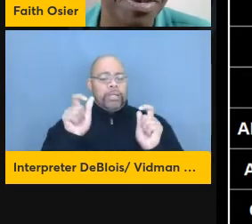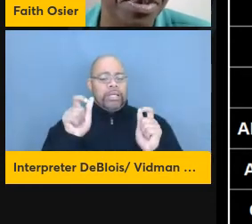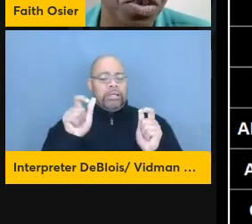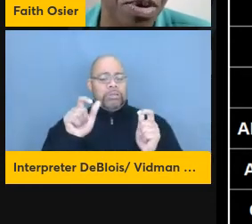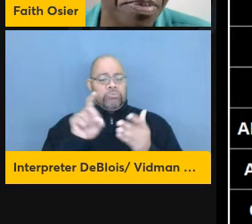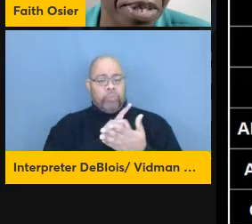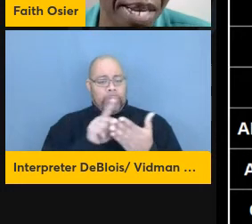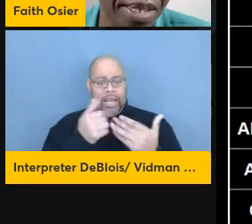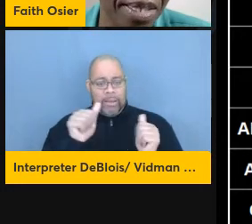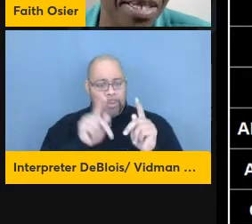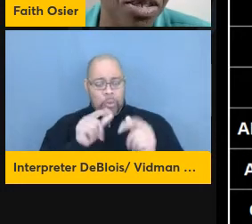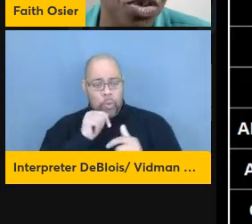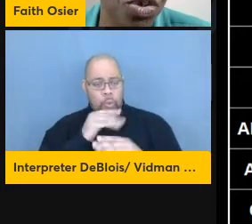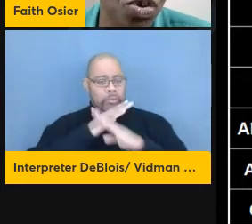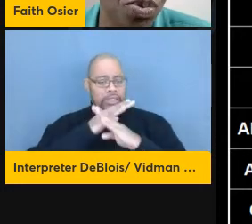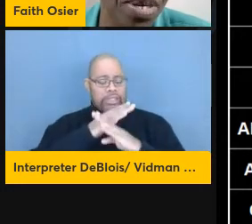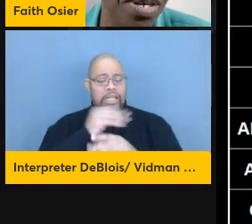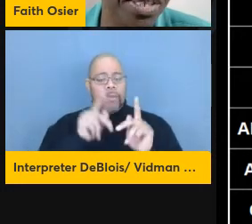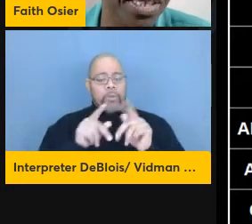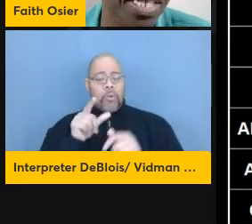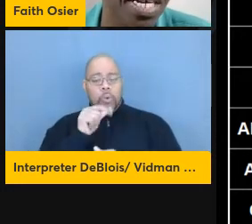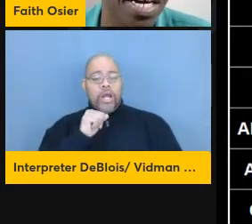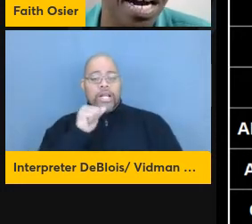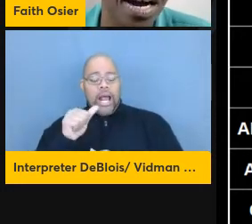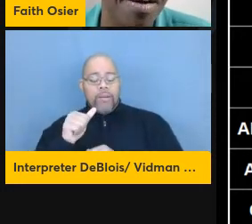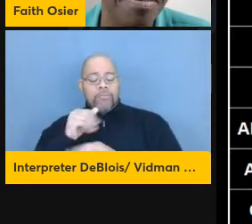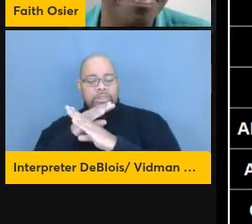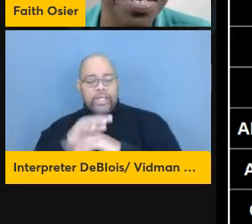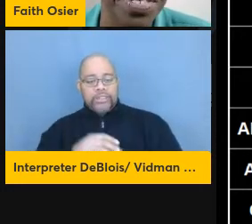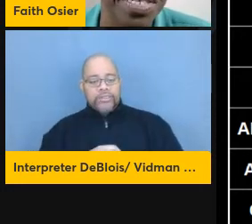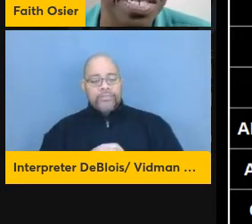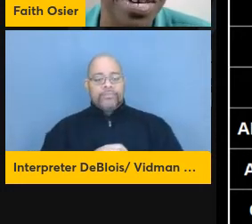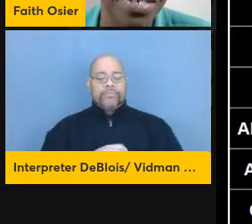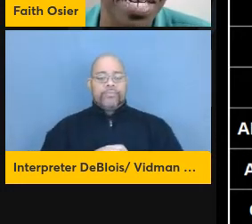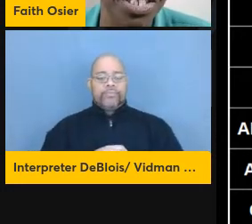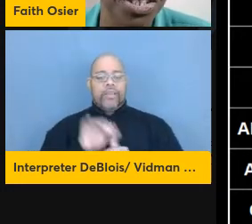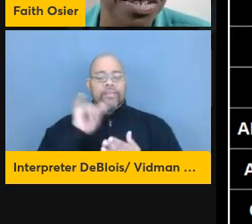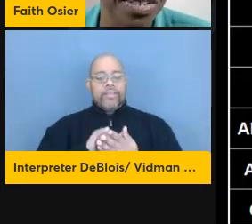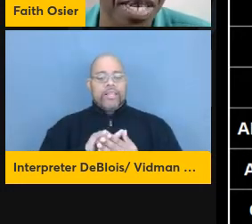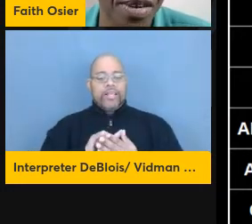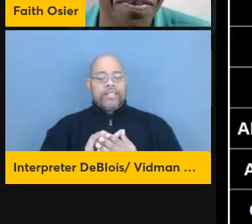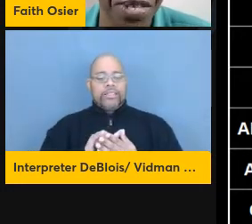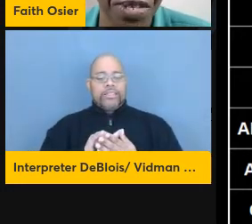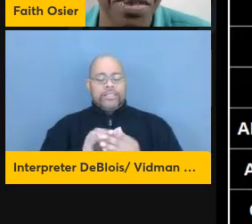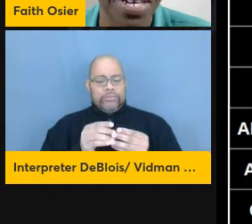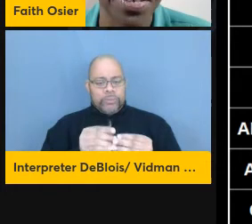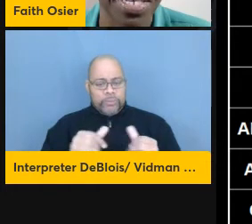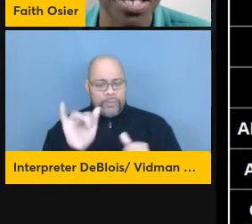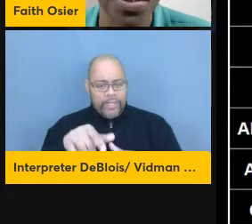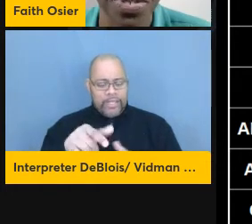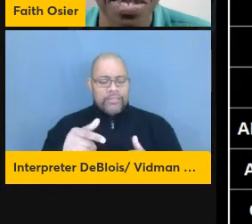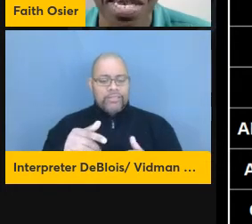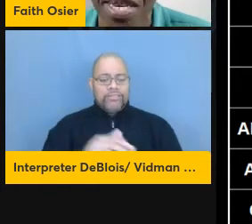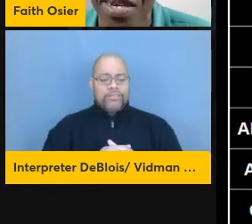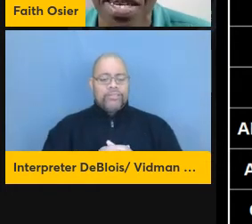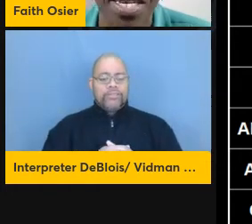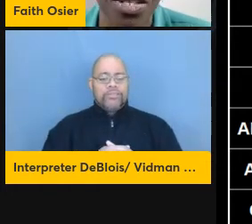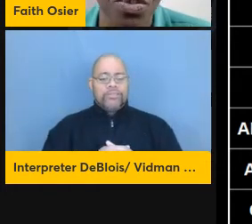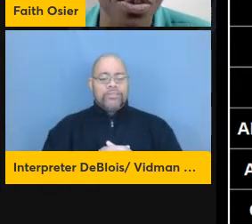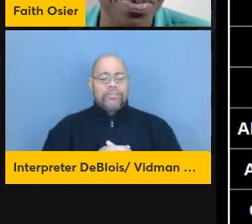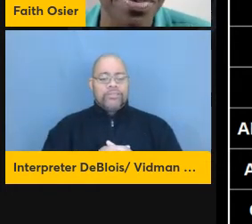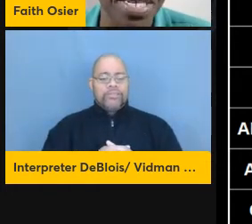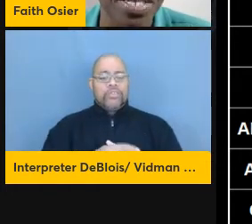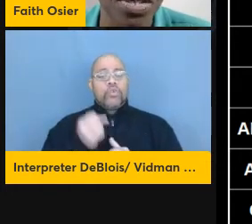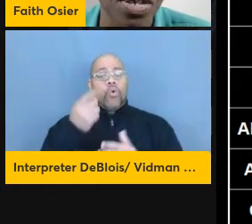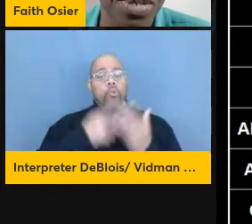people who were protected and those who were not. This is degranulation. This is phagocytosis here. So what we really saw